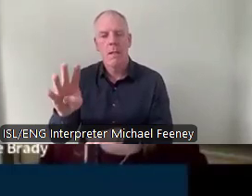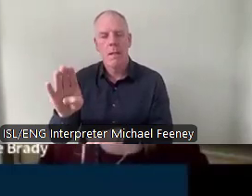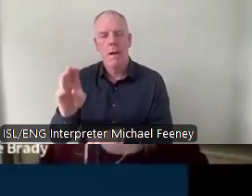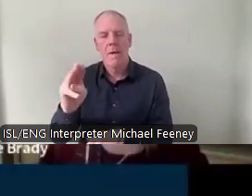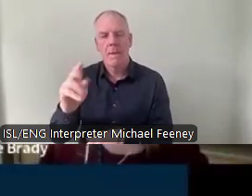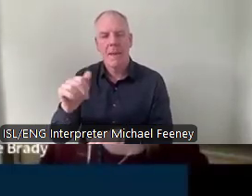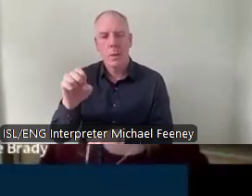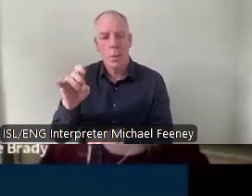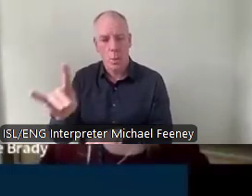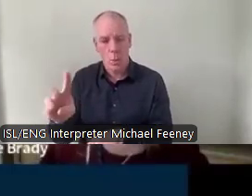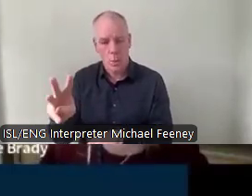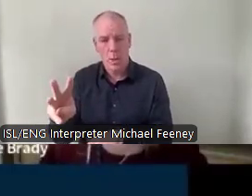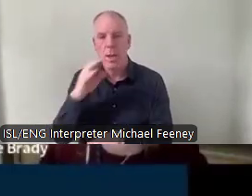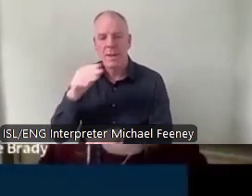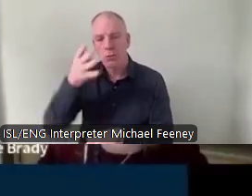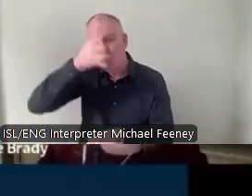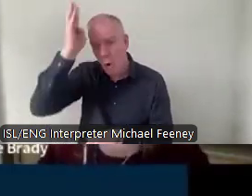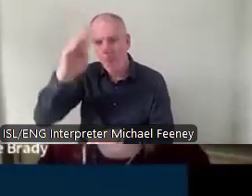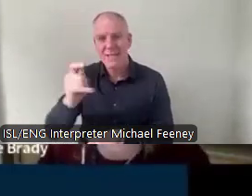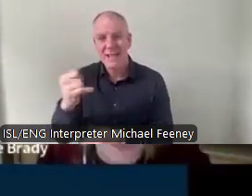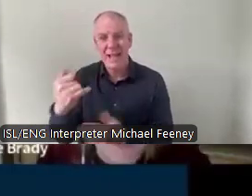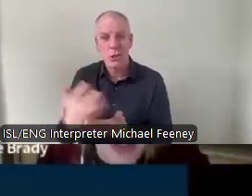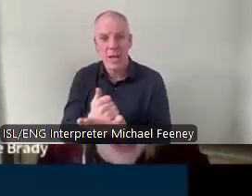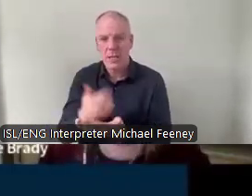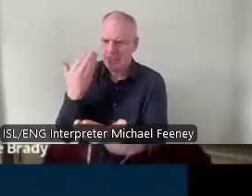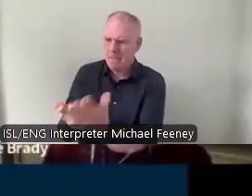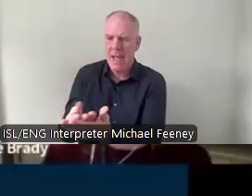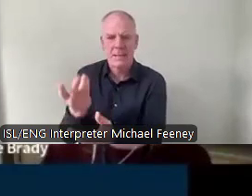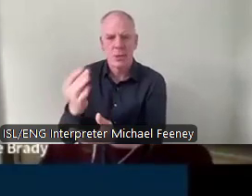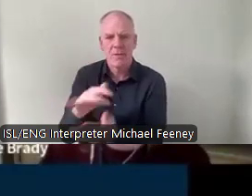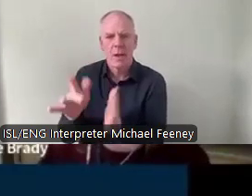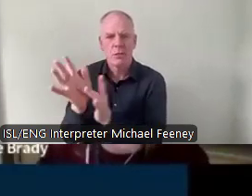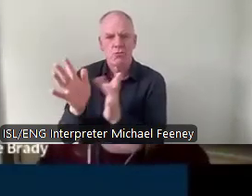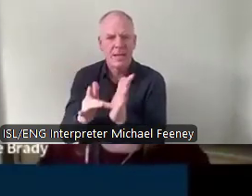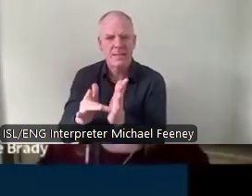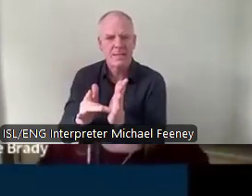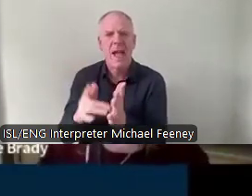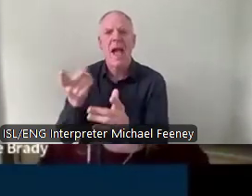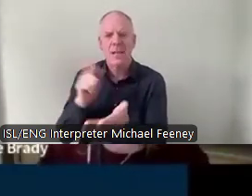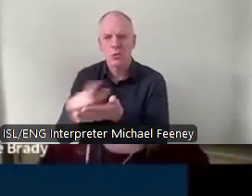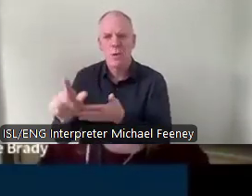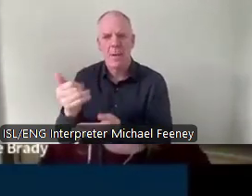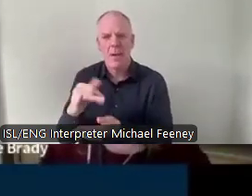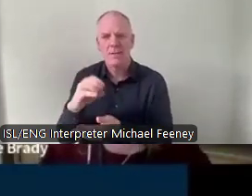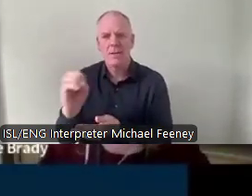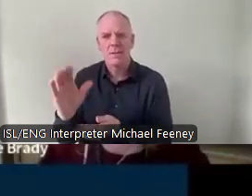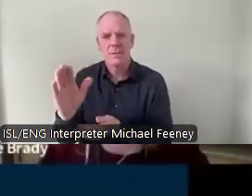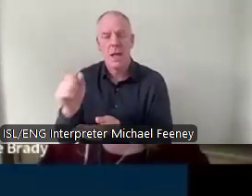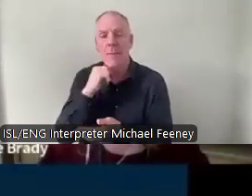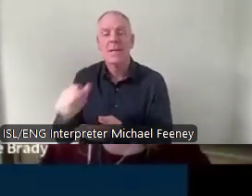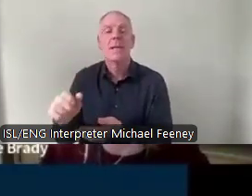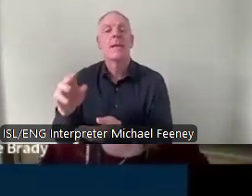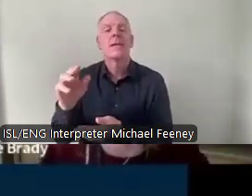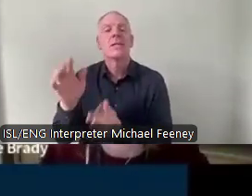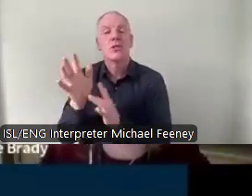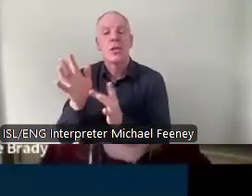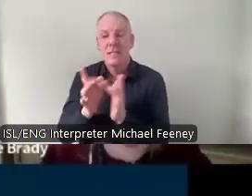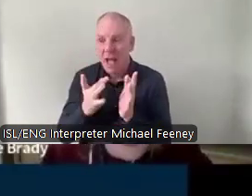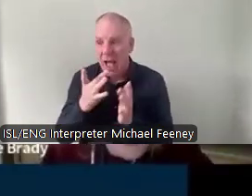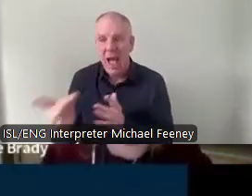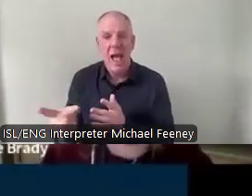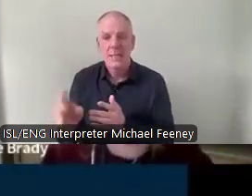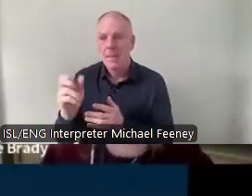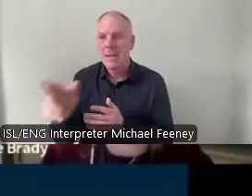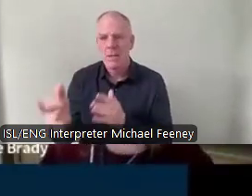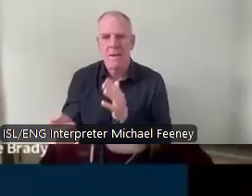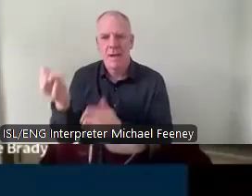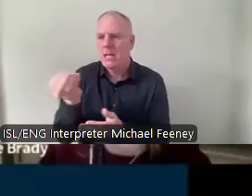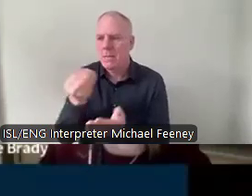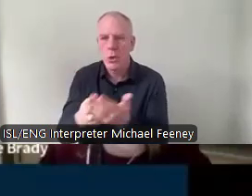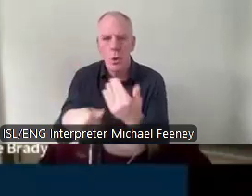money from Christ and the twelve apostles who don't have the money to pay, and so Jesus directs Peter to find a coin in the mouth of a fish to cover the cost. In both